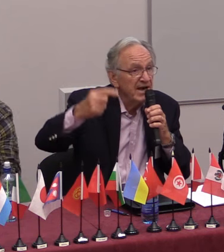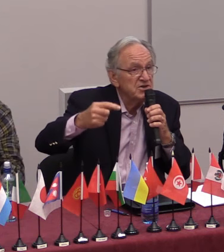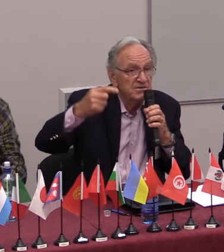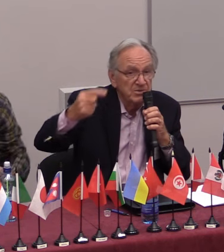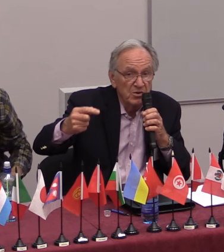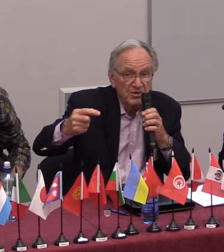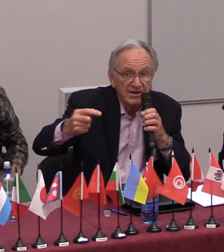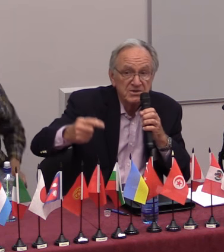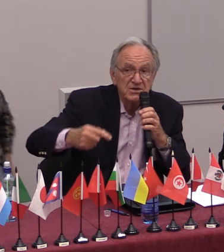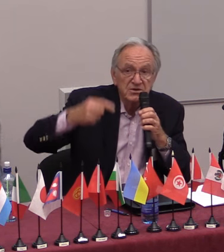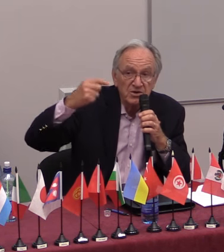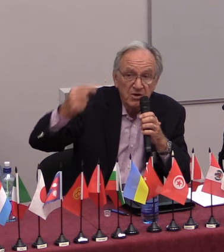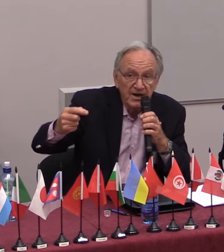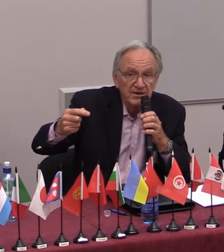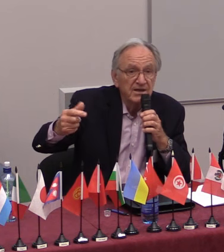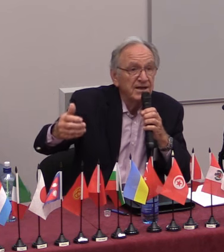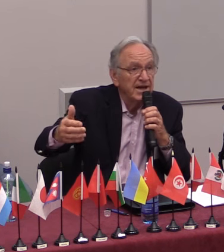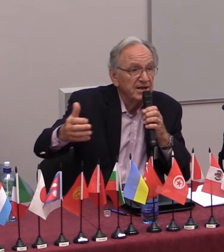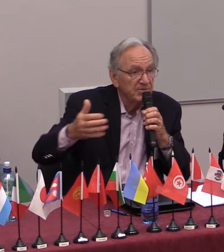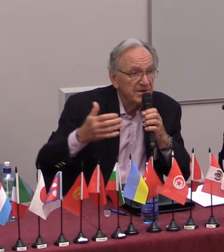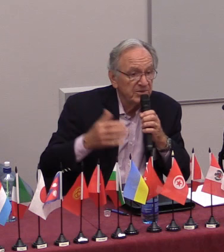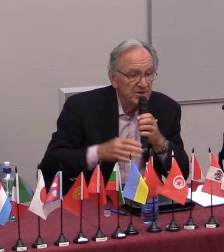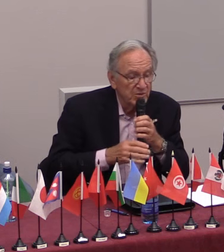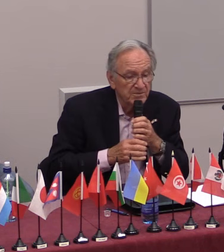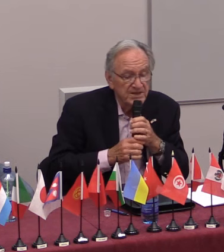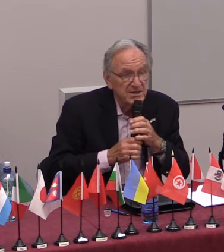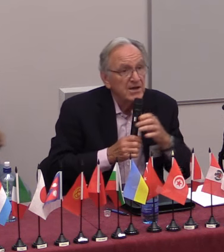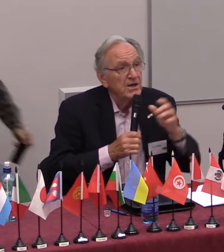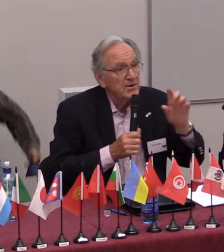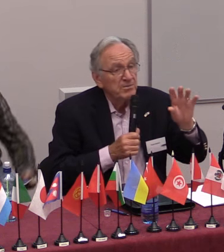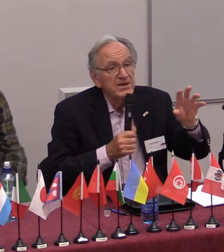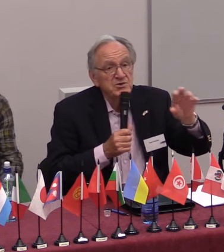action programmes to go out and get people into the workplace.